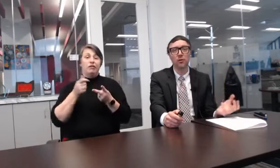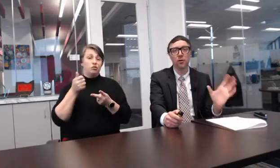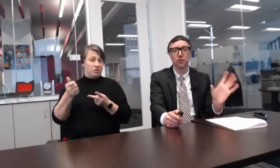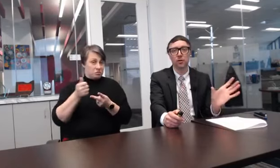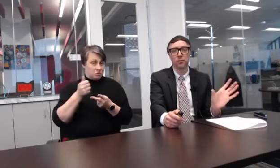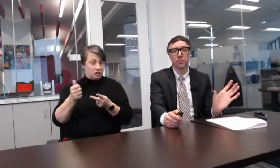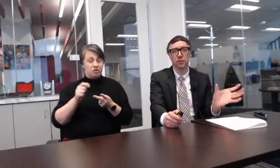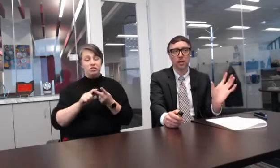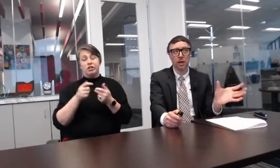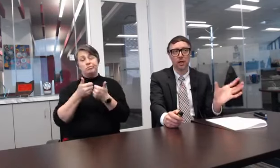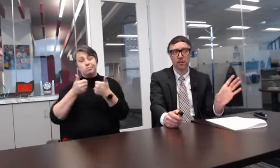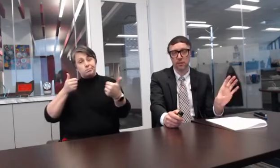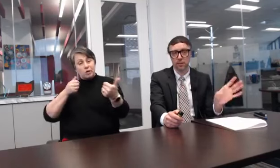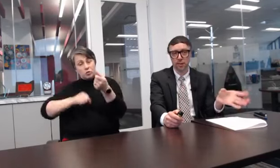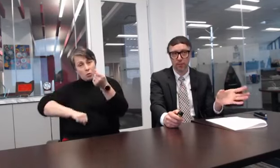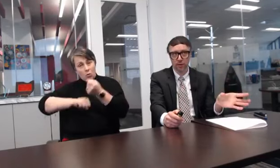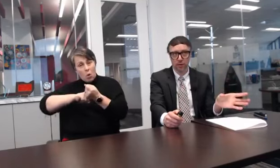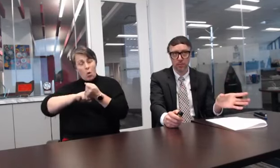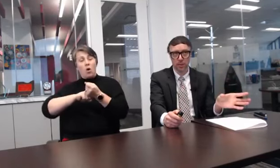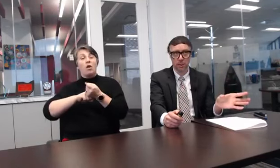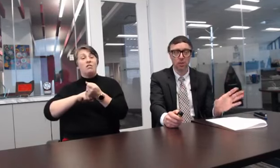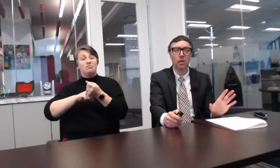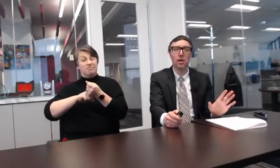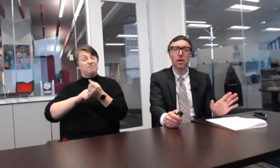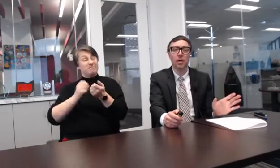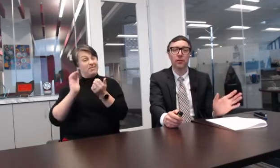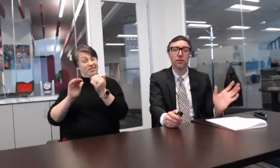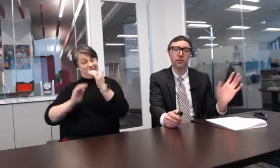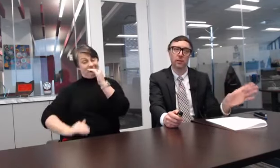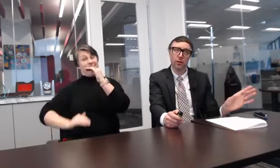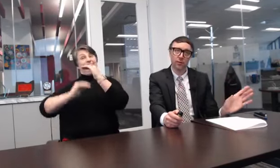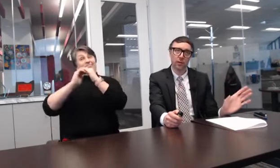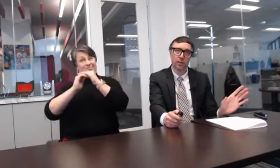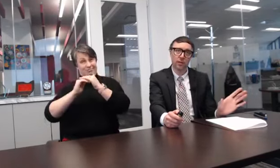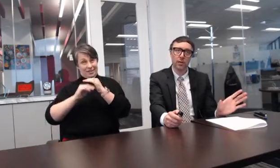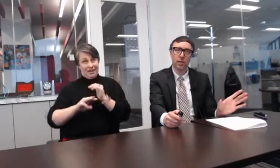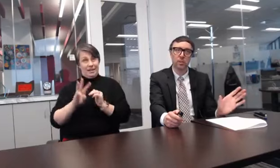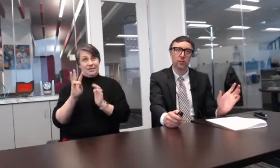those services cannot exceed that funding limitation. And then there's another funding limitation